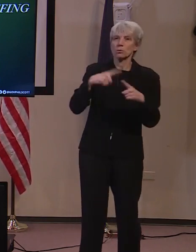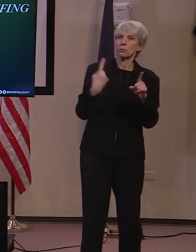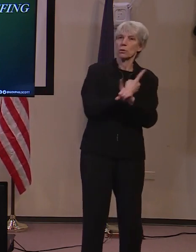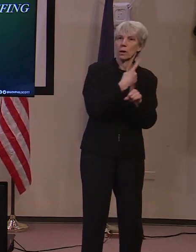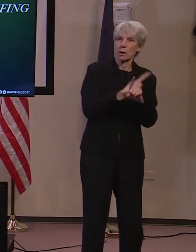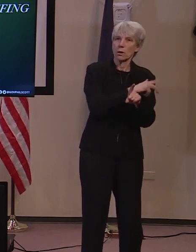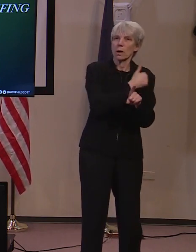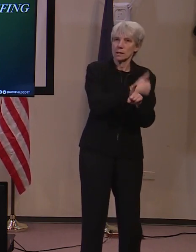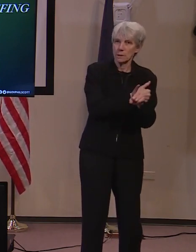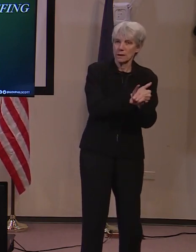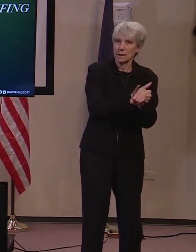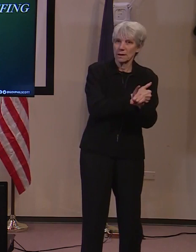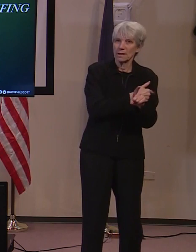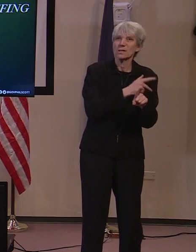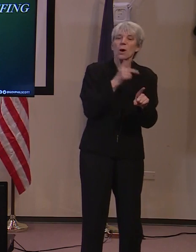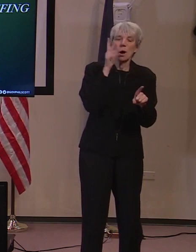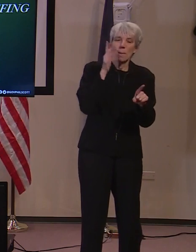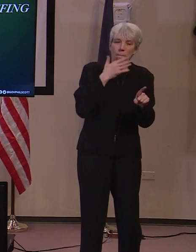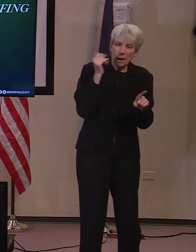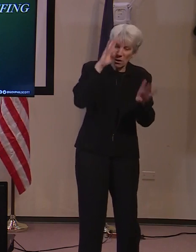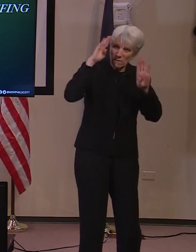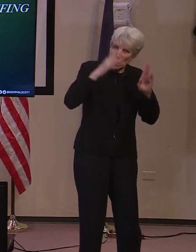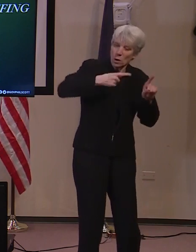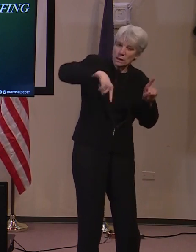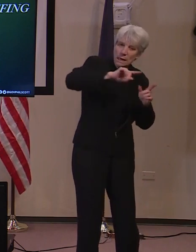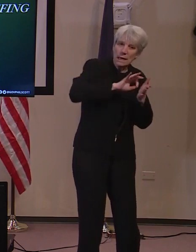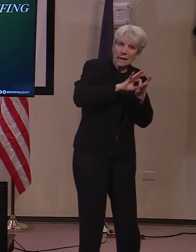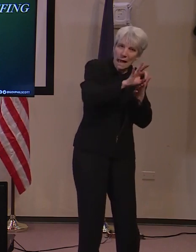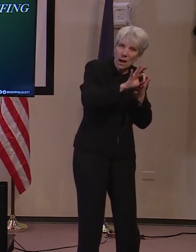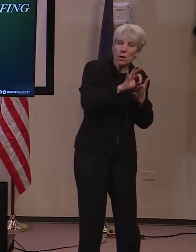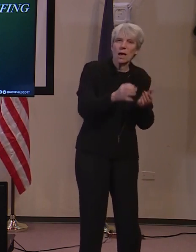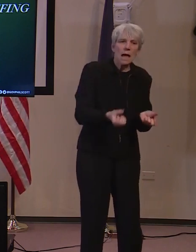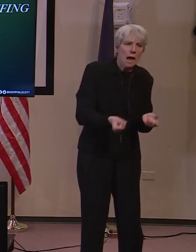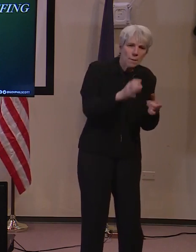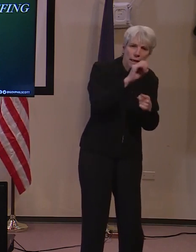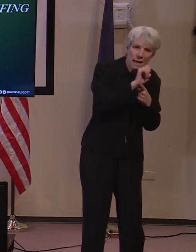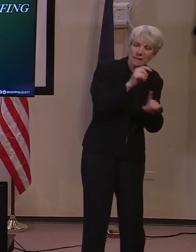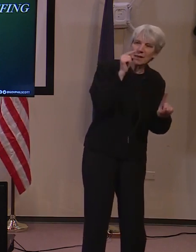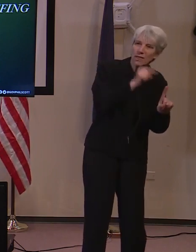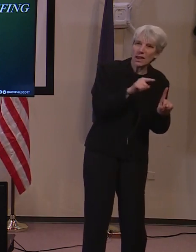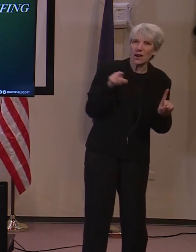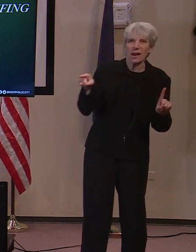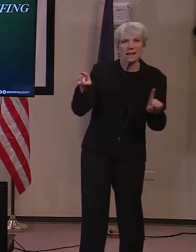to a hospital for treatment. Put simply, even though they're not being treated